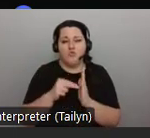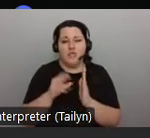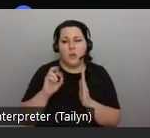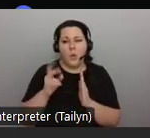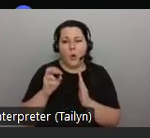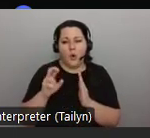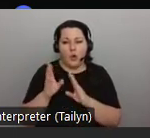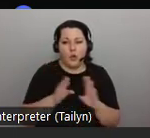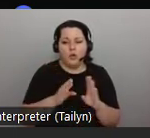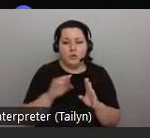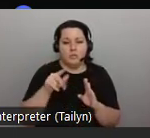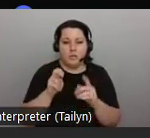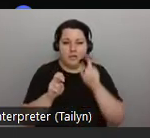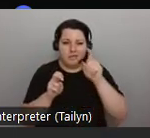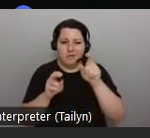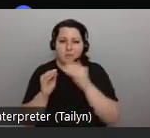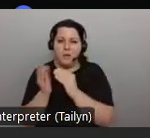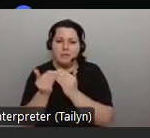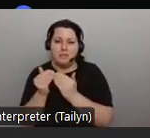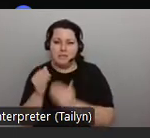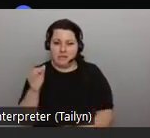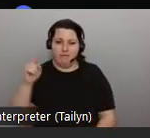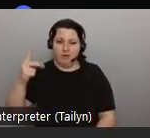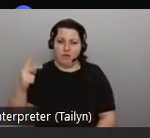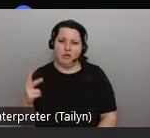and this is where you have the reading order pain. Kind of the same thing. But that's also there. I would